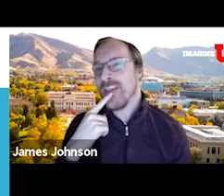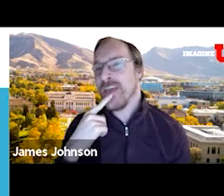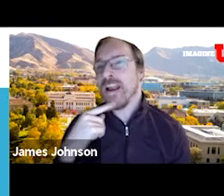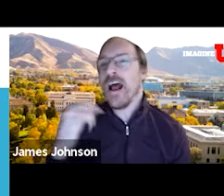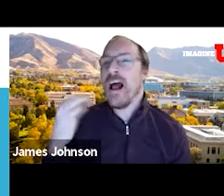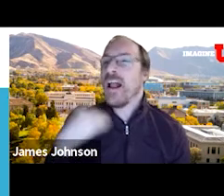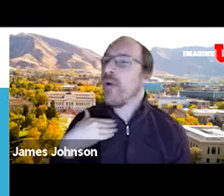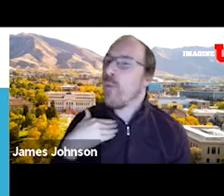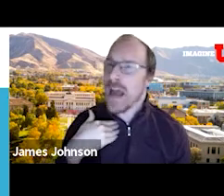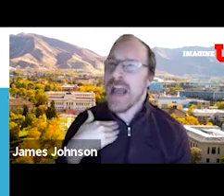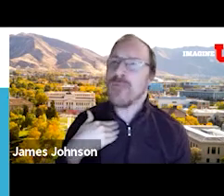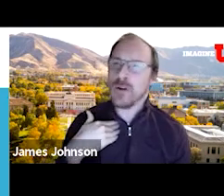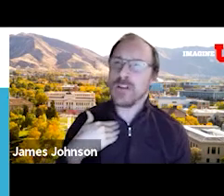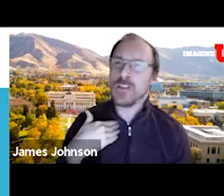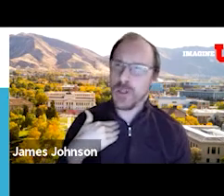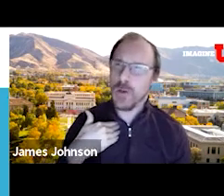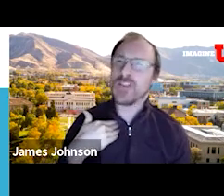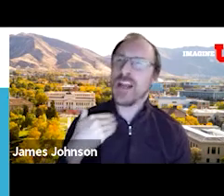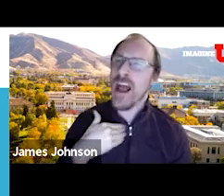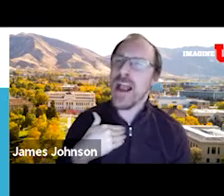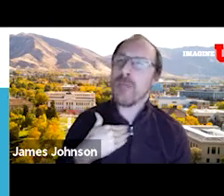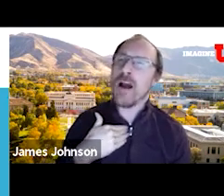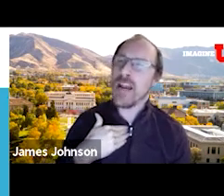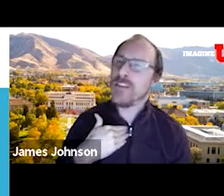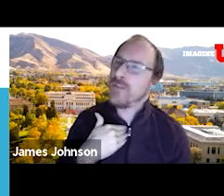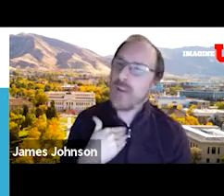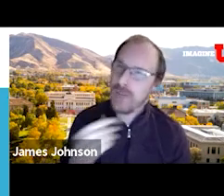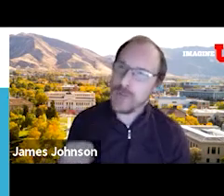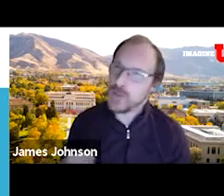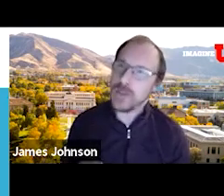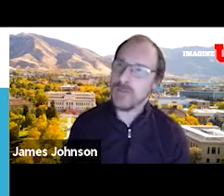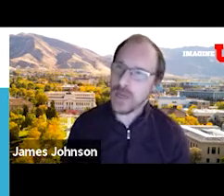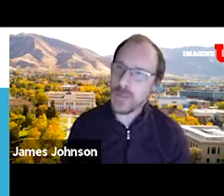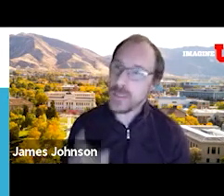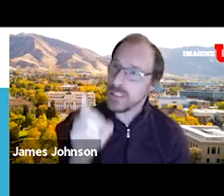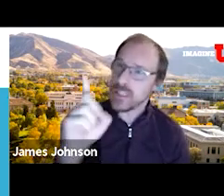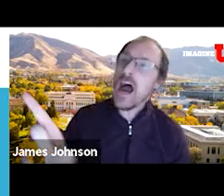What I have learned too is that I am a different evolution of the human species.